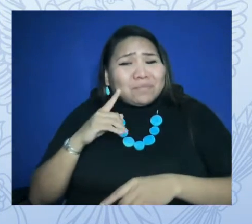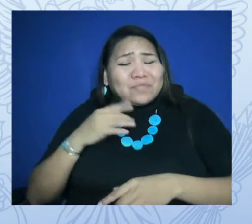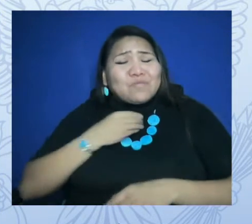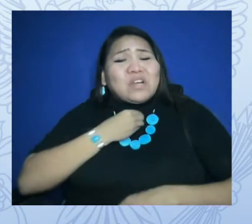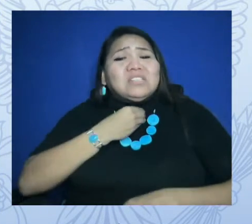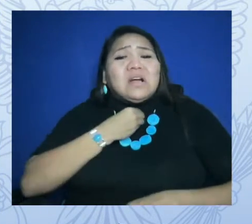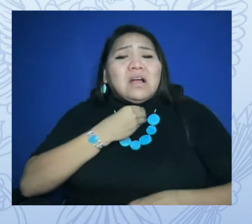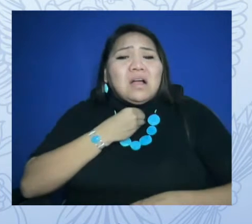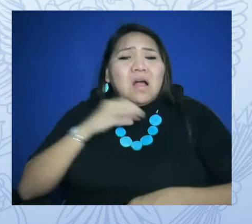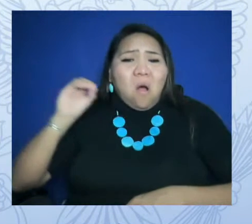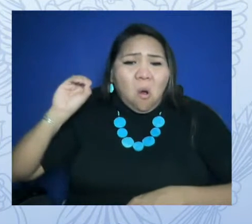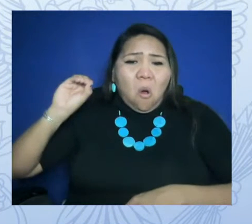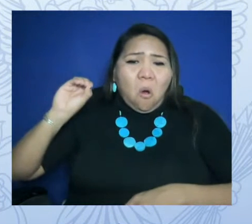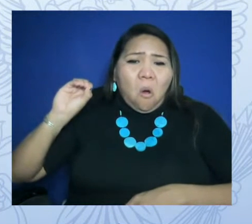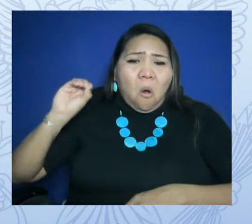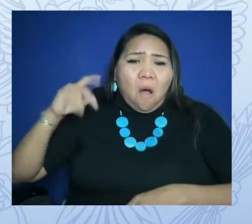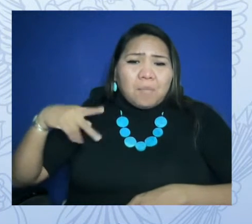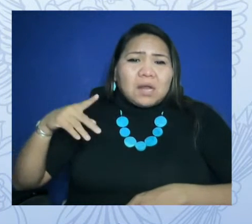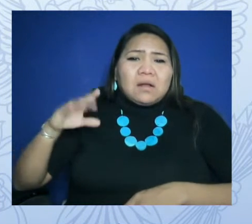is the first native woman in outer space.